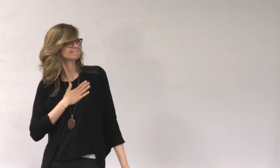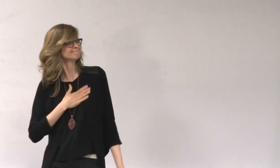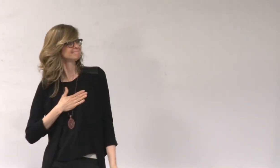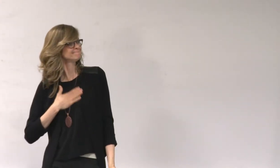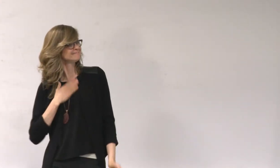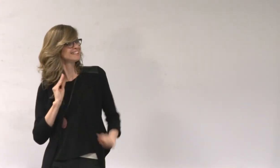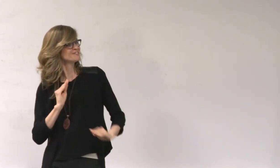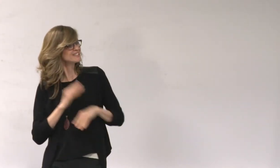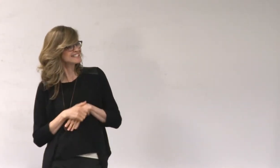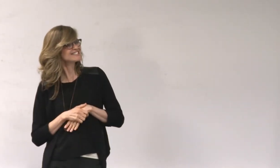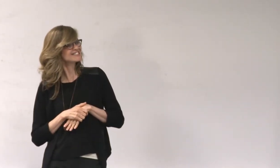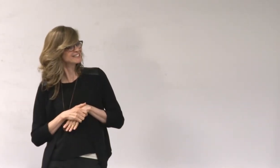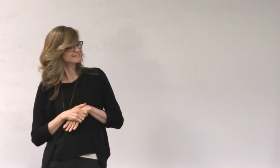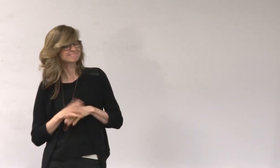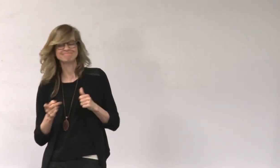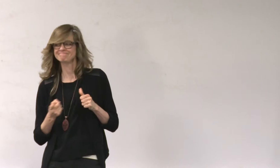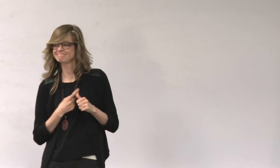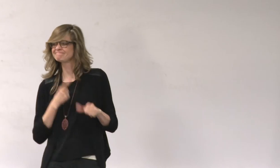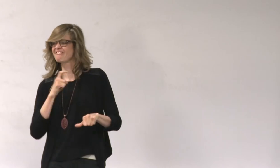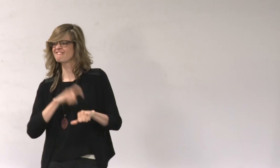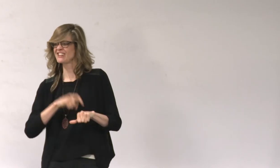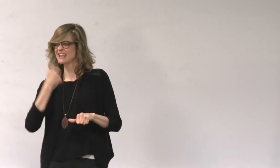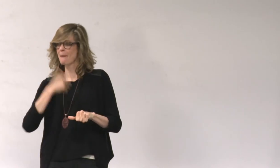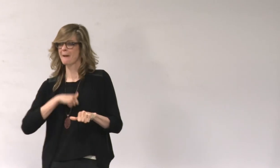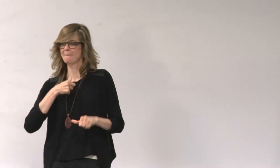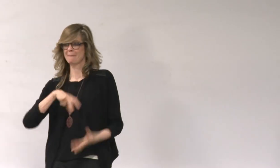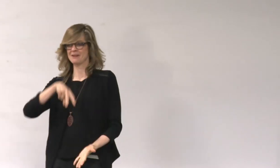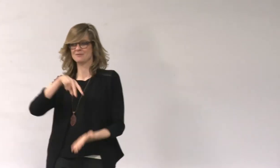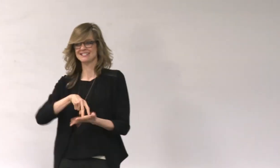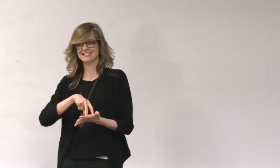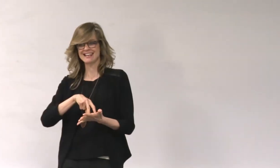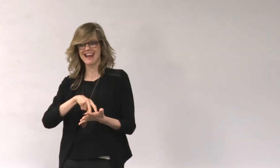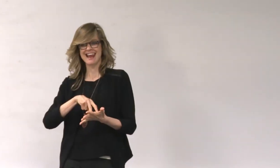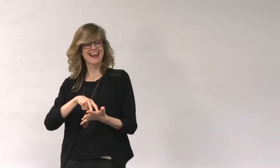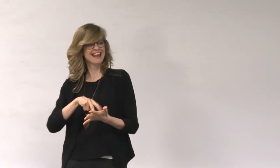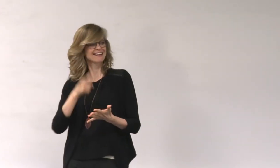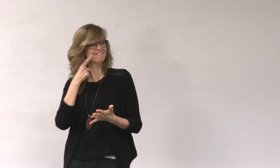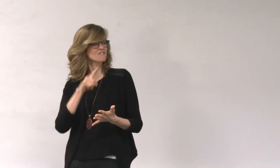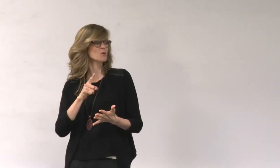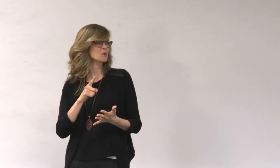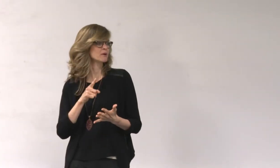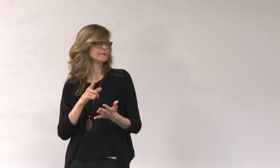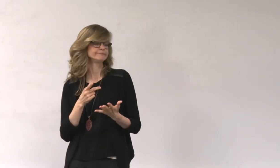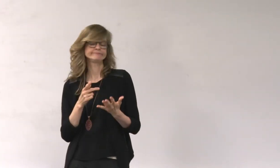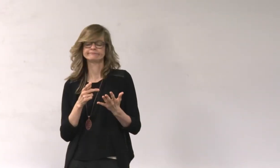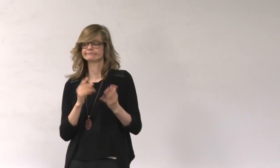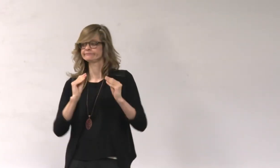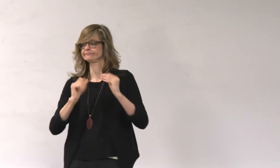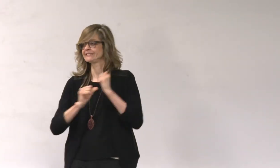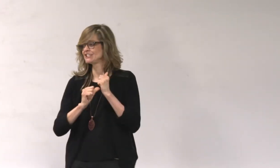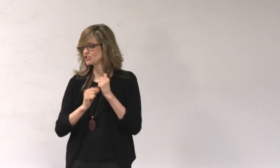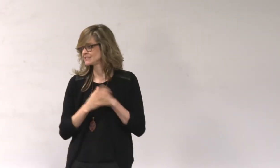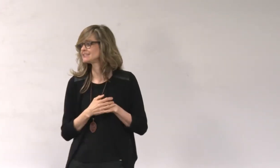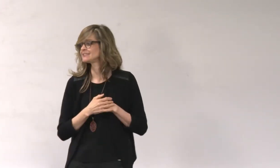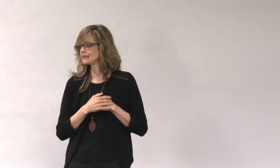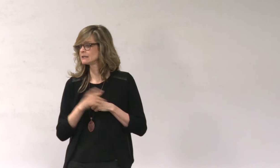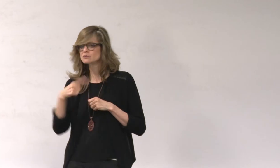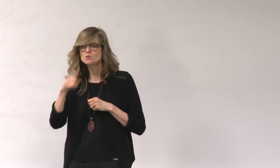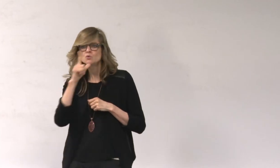AND I FOUND I ENJOYED TEACHING. IT WAS THE FIRST TIME I CAN RECALL STANDING IN FRONT OF A CLASS AS A TEACHER ASSISTANT.